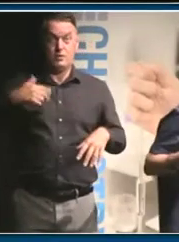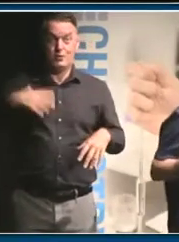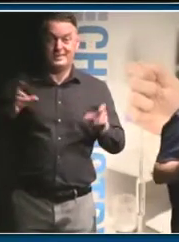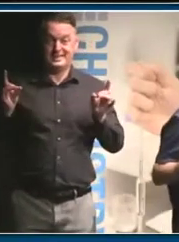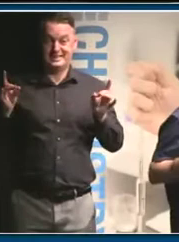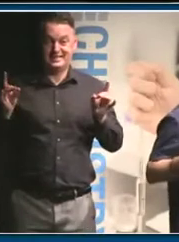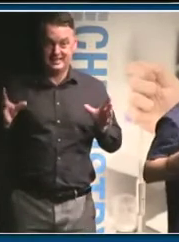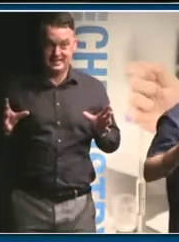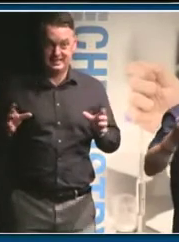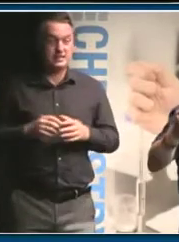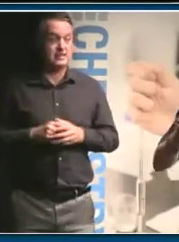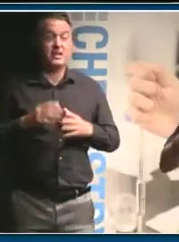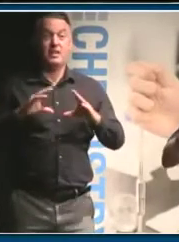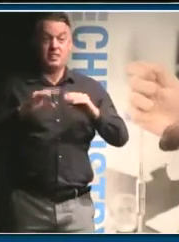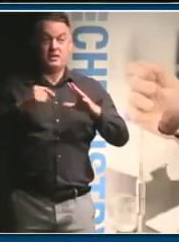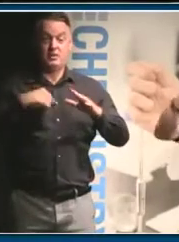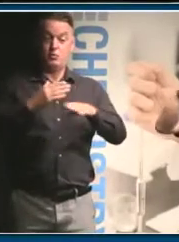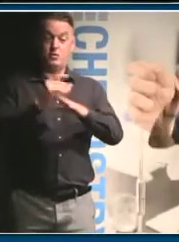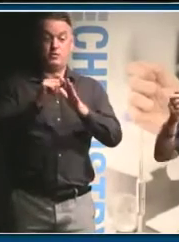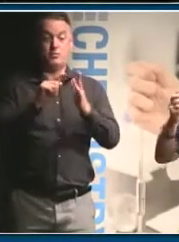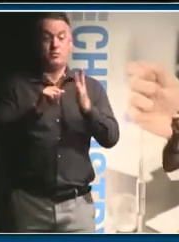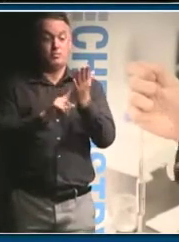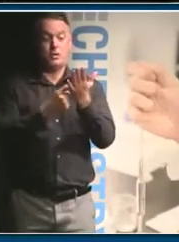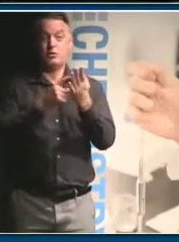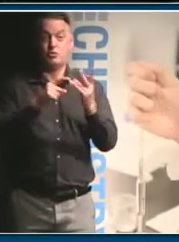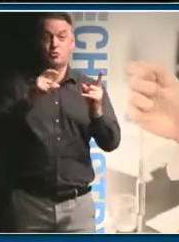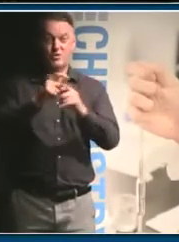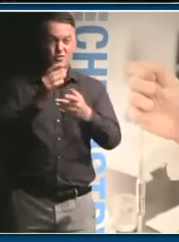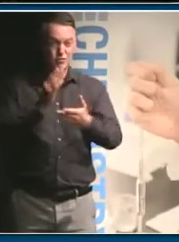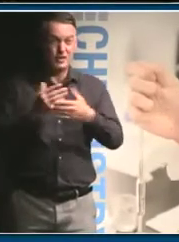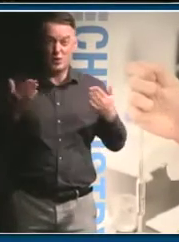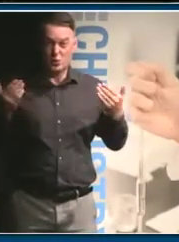Next thing you know I’m working for Polaroid coolest place to be for an organic chemist in